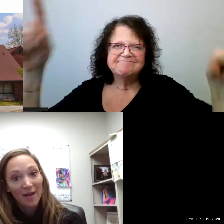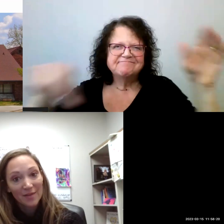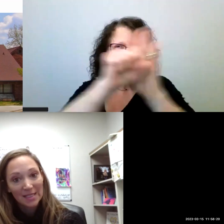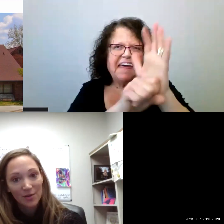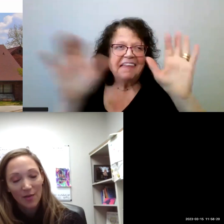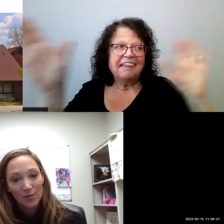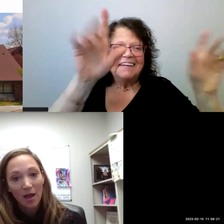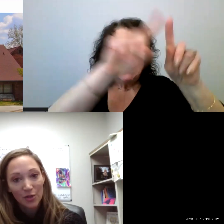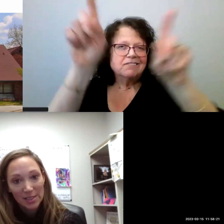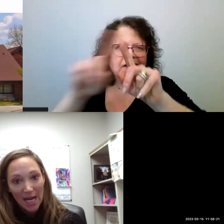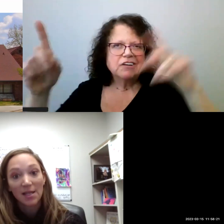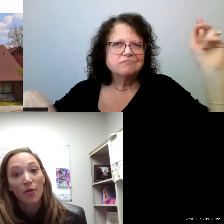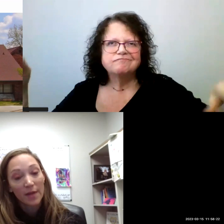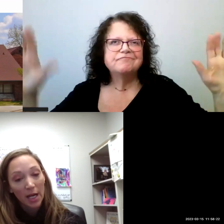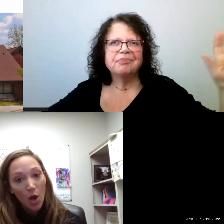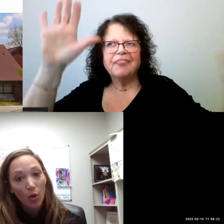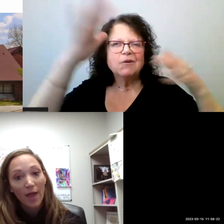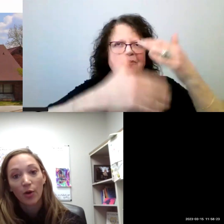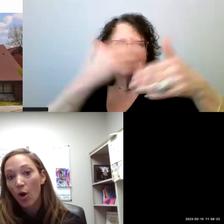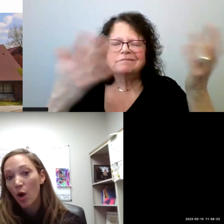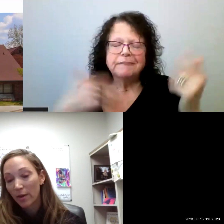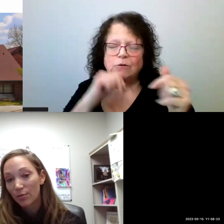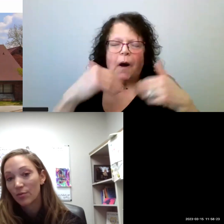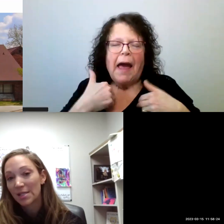not have the details on those other states other than I know that they're all going through